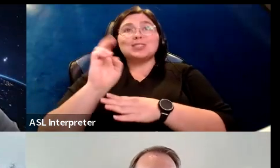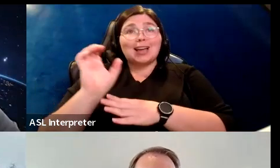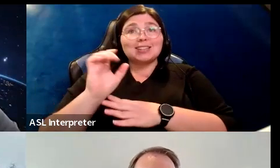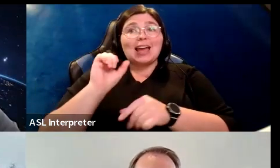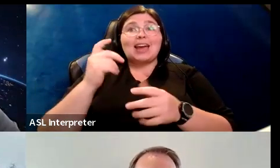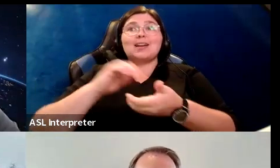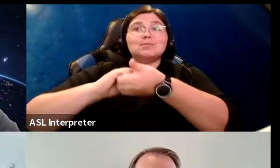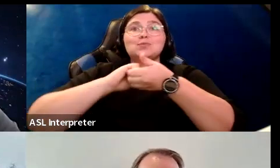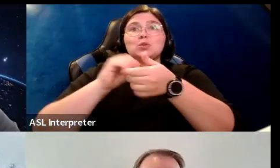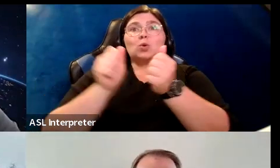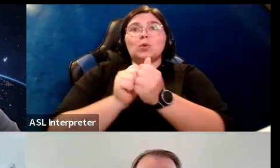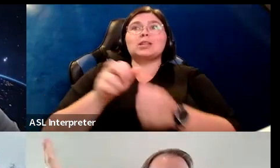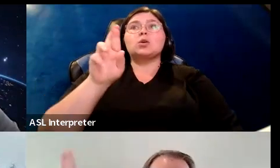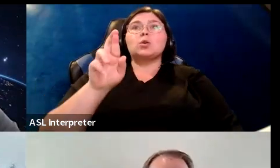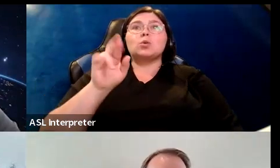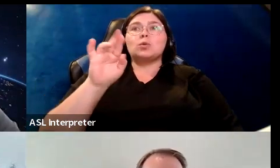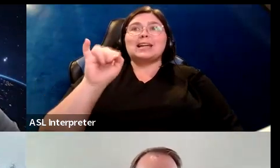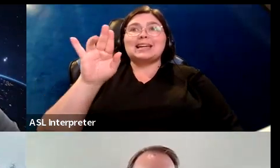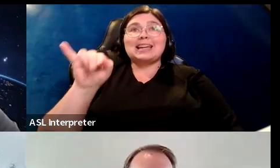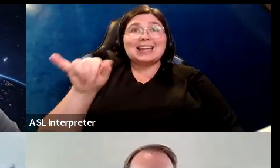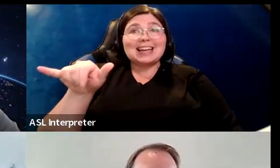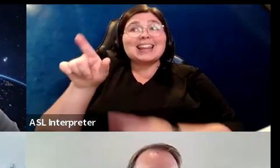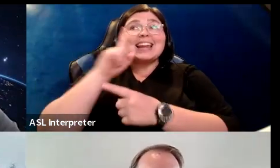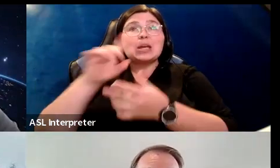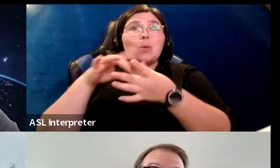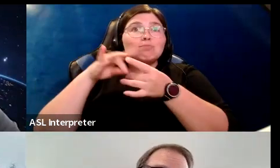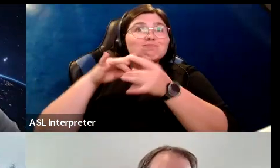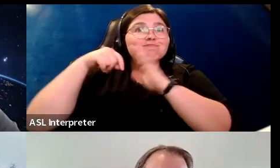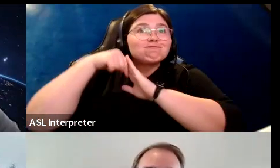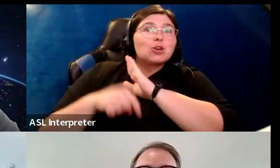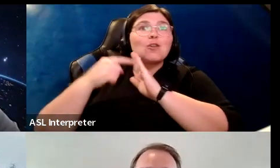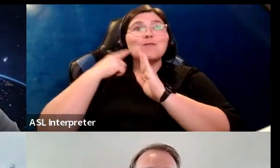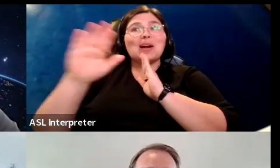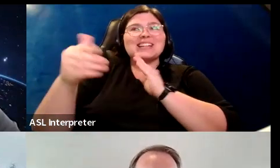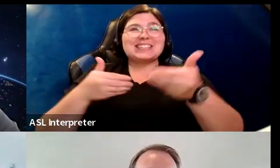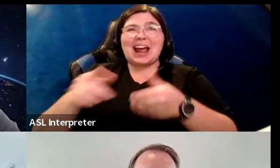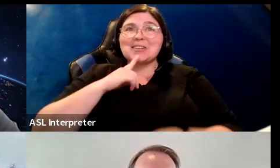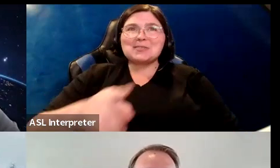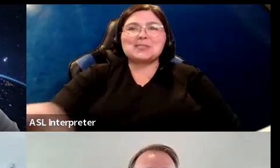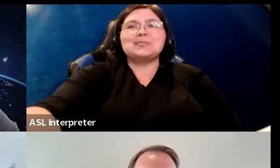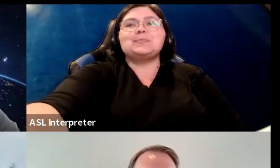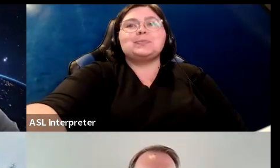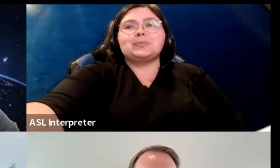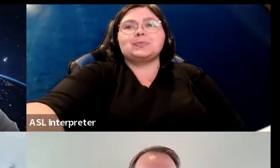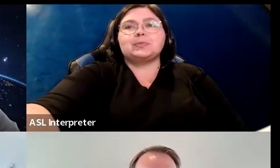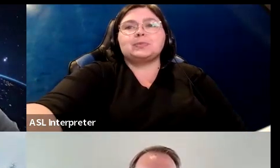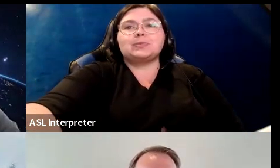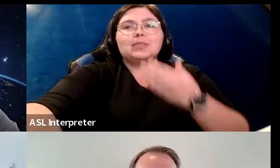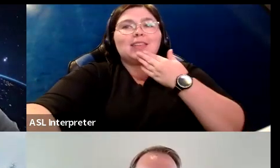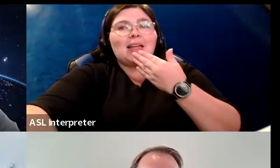right now on a project that he will talk a lot more about in his introduction, I'm sure. Thanks, Thijs.